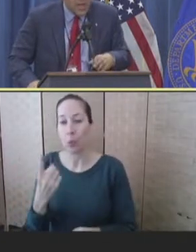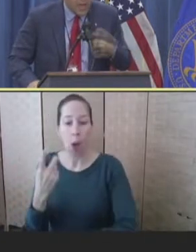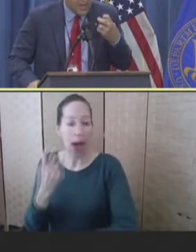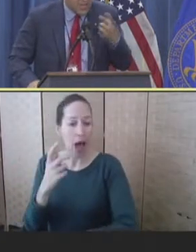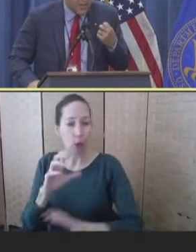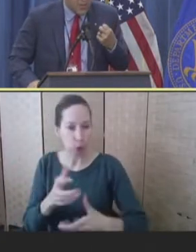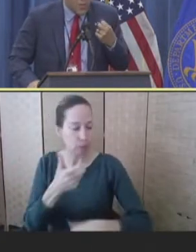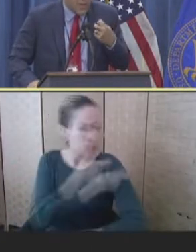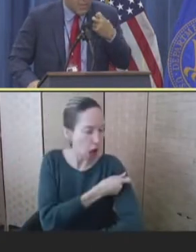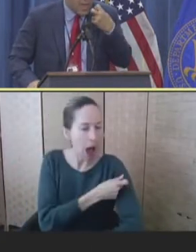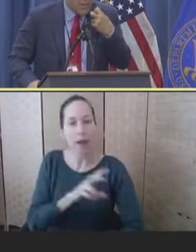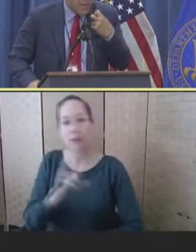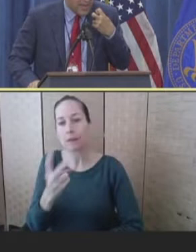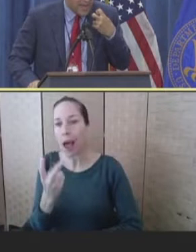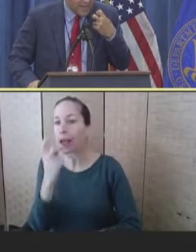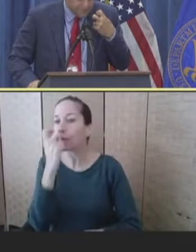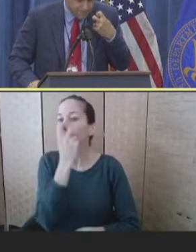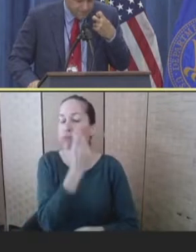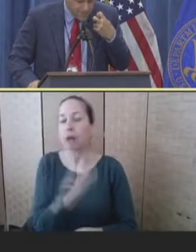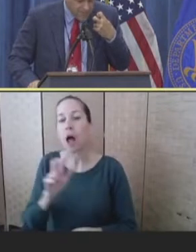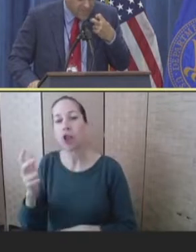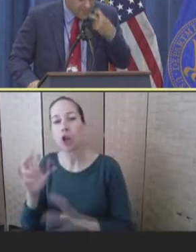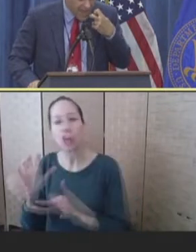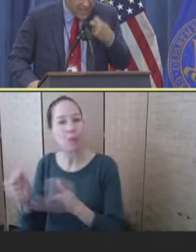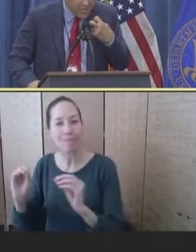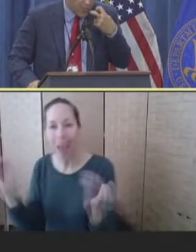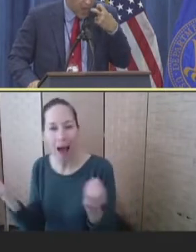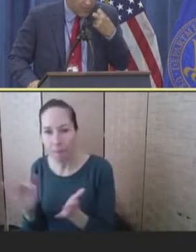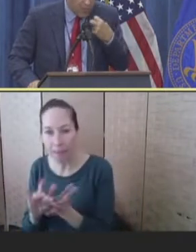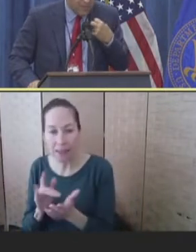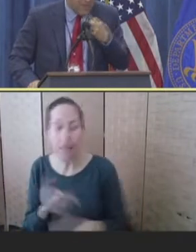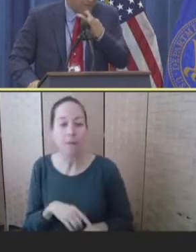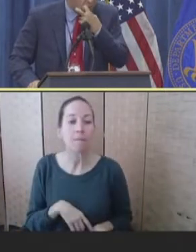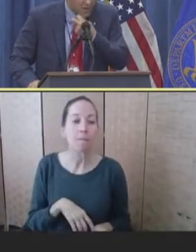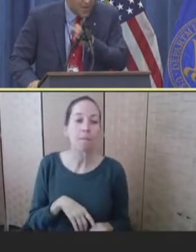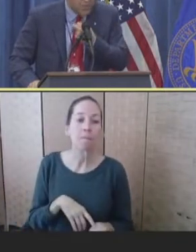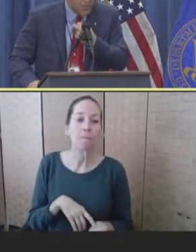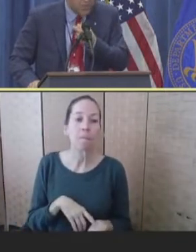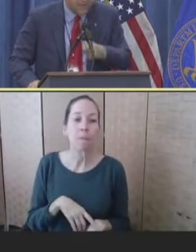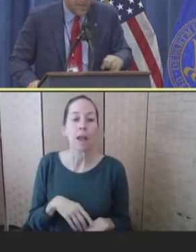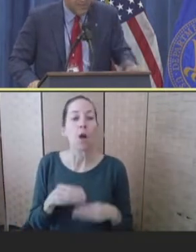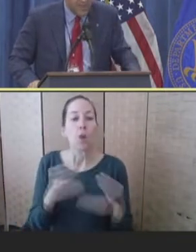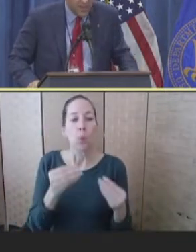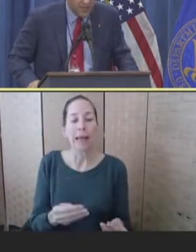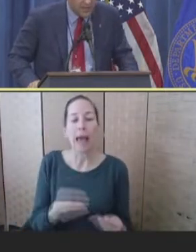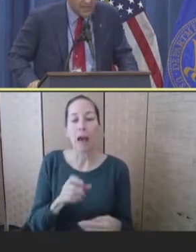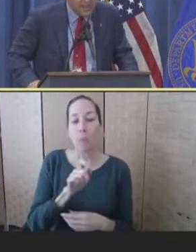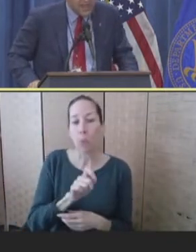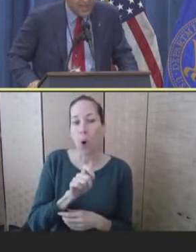We actually give the 1 ml in a divided spray, 0.5 in one nostril, 0.5 in the other.